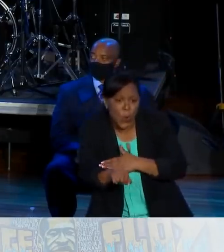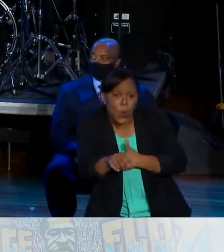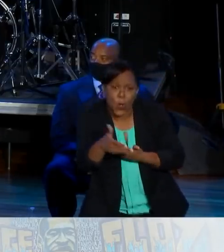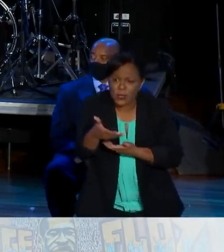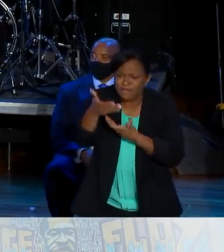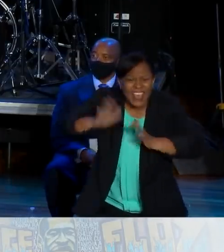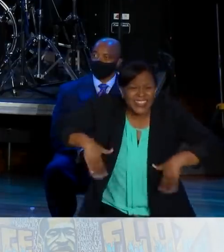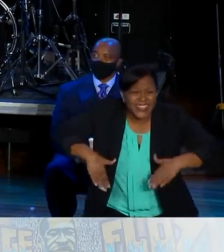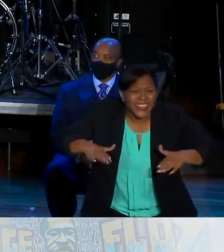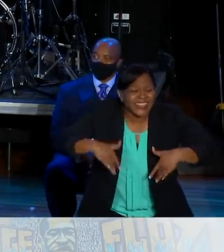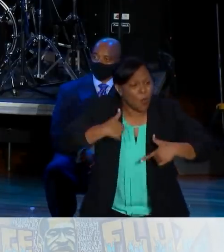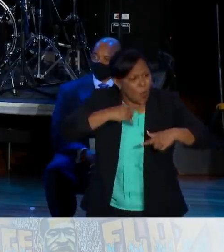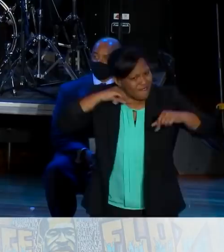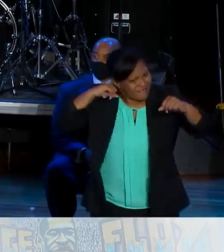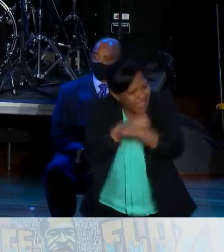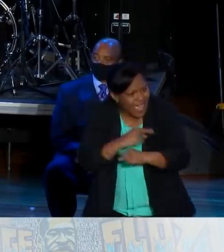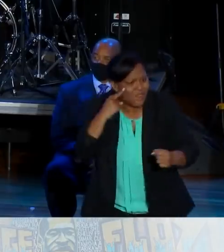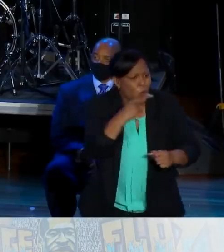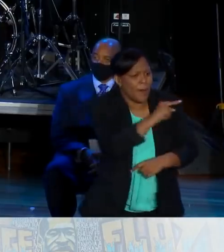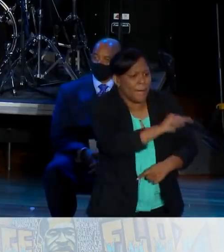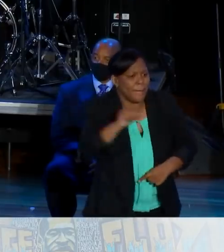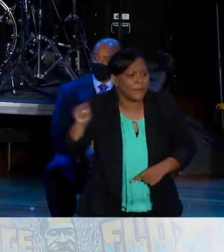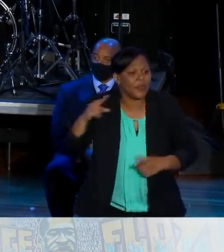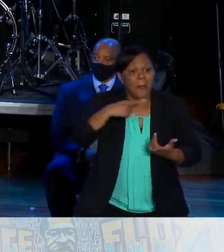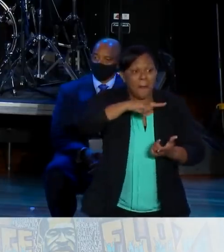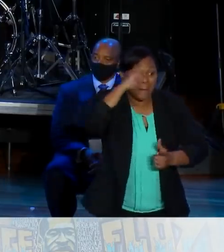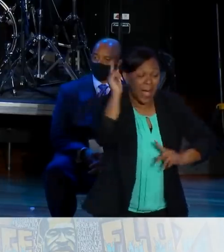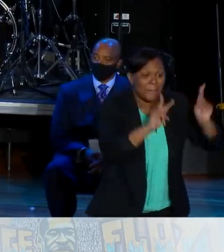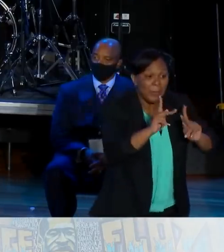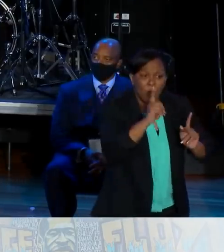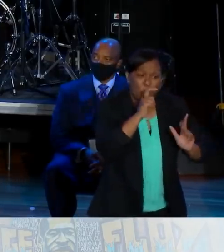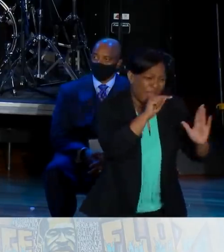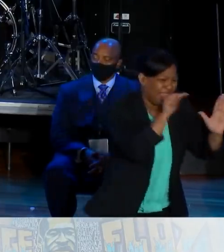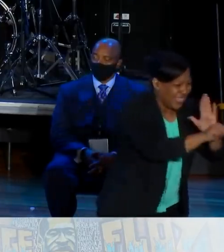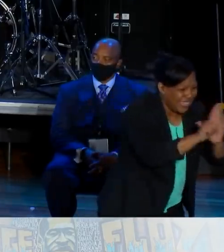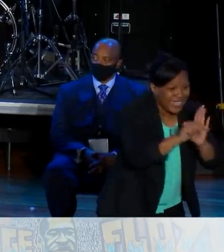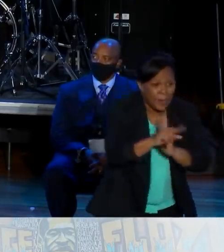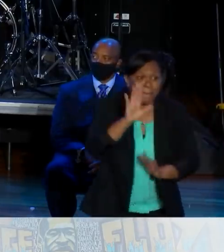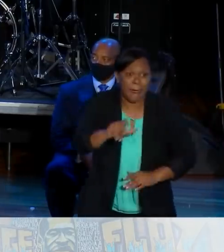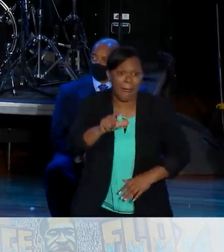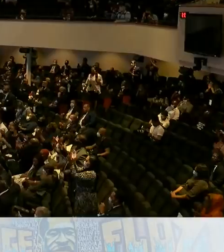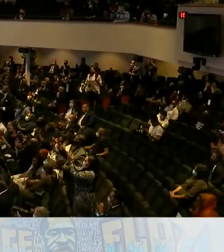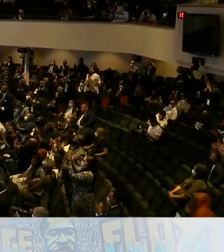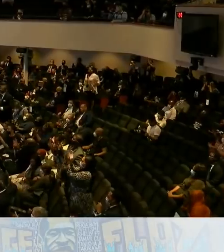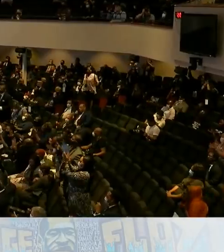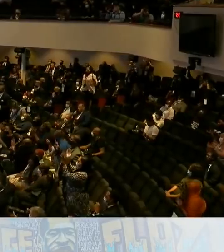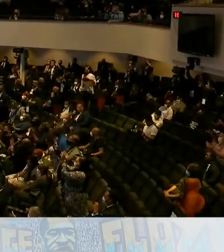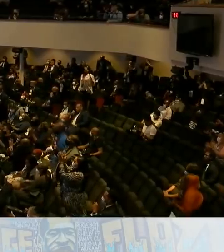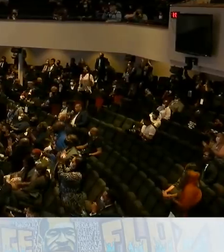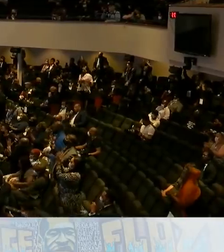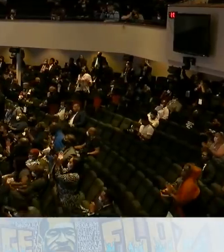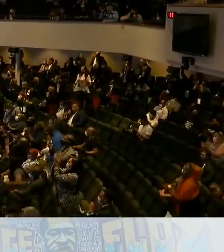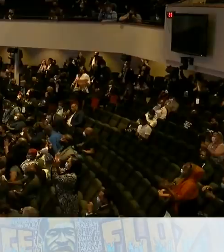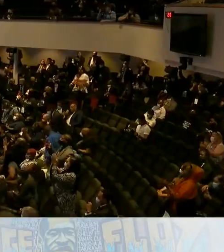OF THE WORLD, WHEN WE FIGHT FOR THE TRAYVON MARTINS OF THE WORLD.